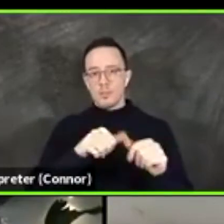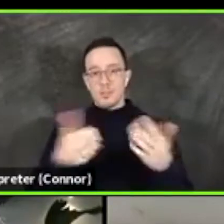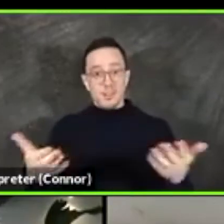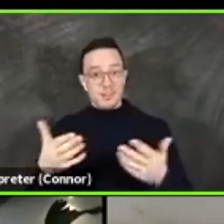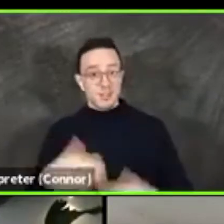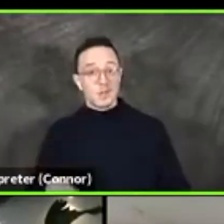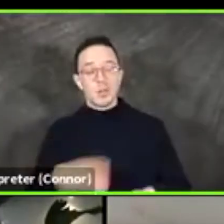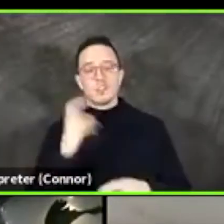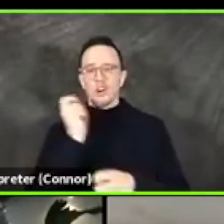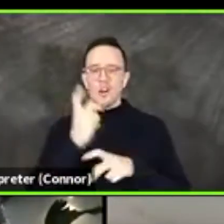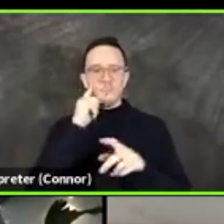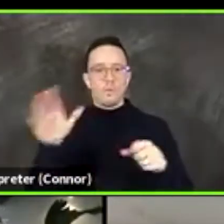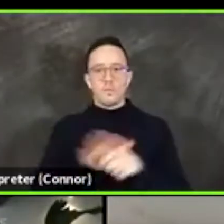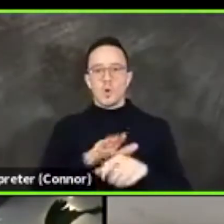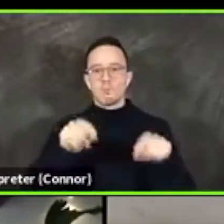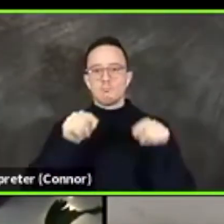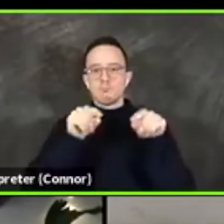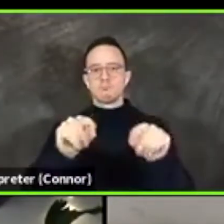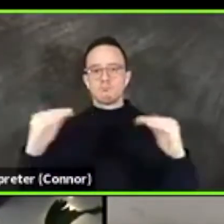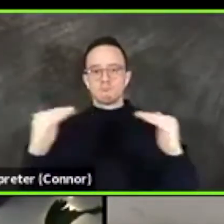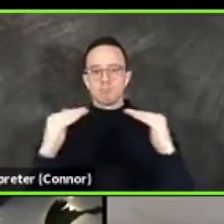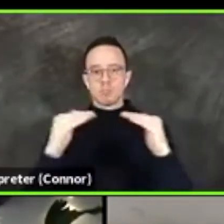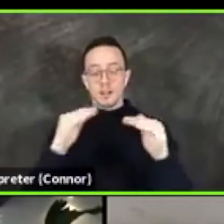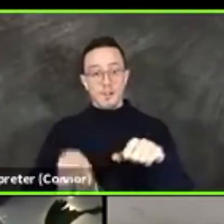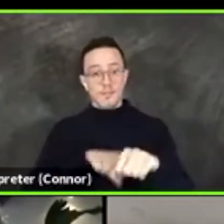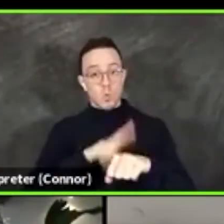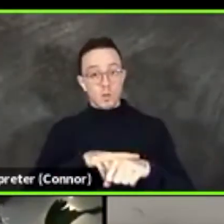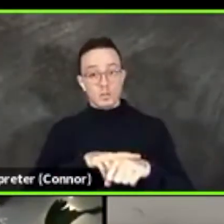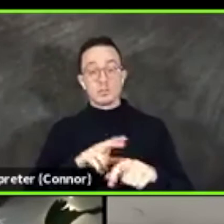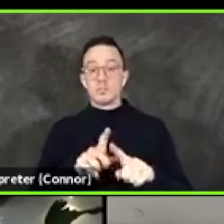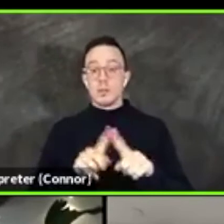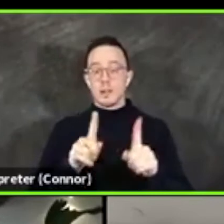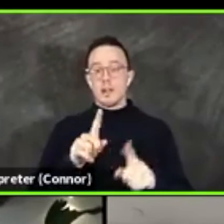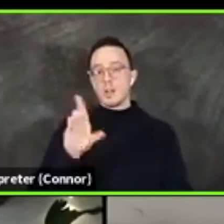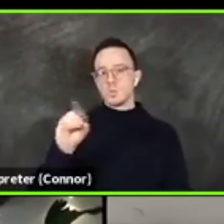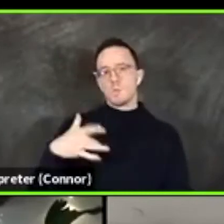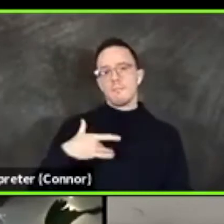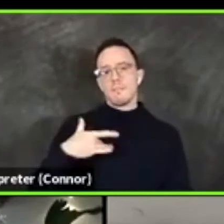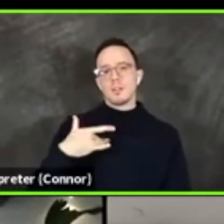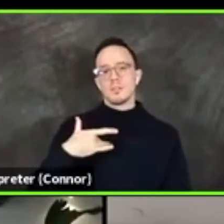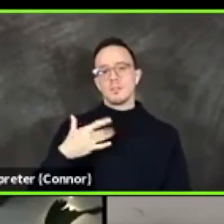BUT I DO FEEL THAT SOME OF THOSE,